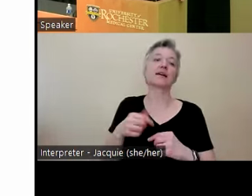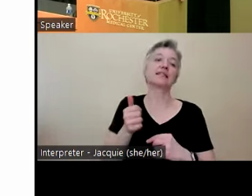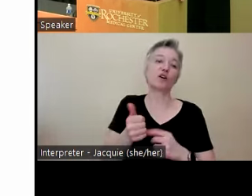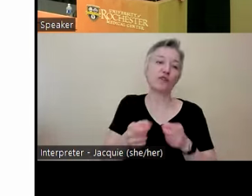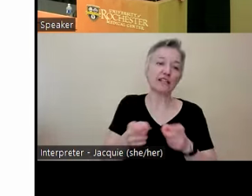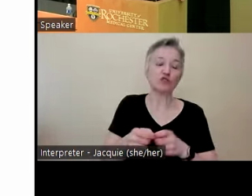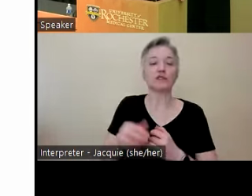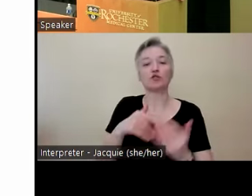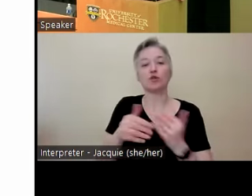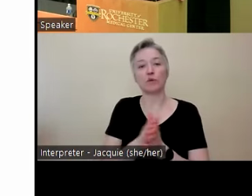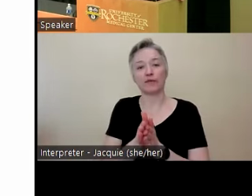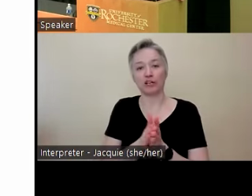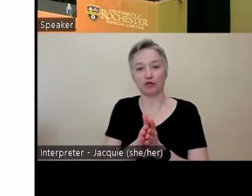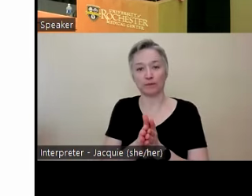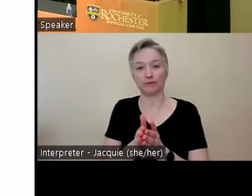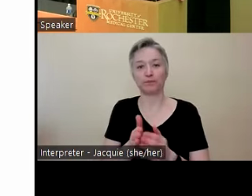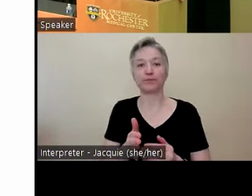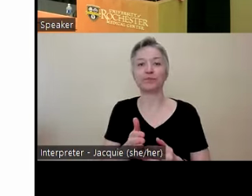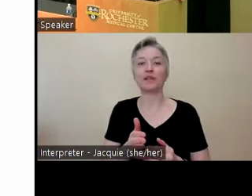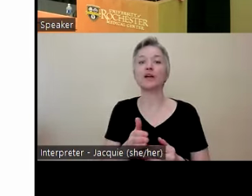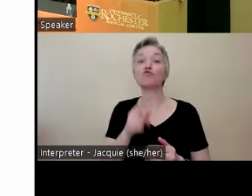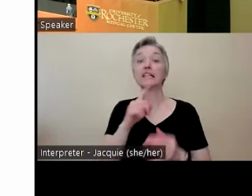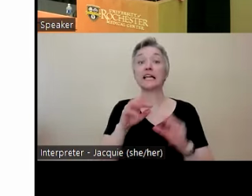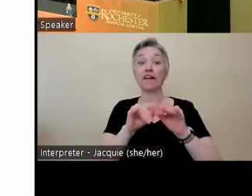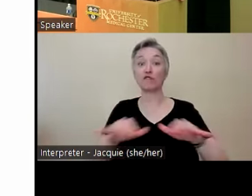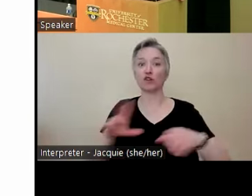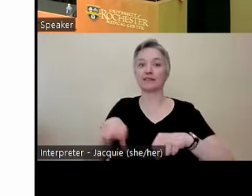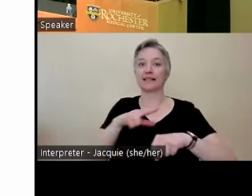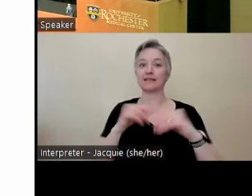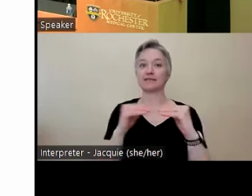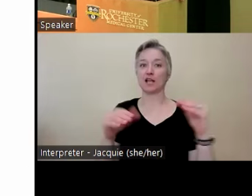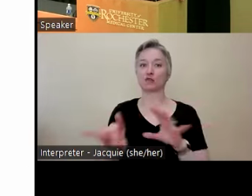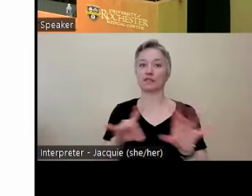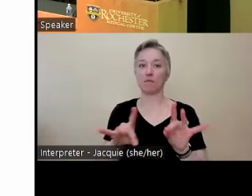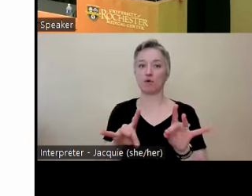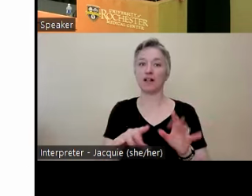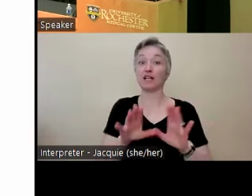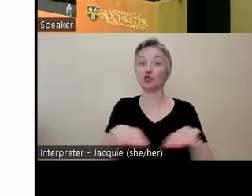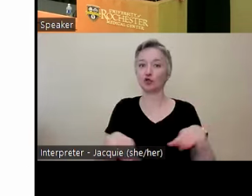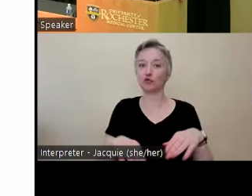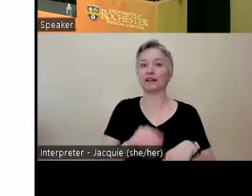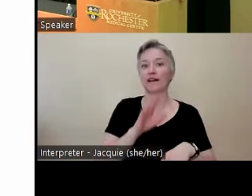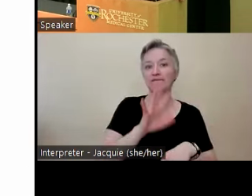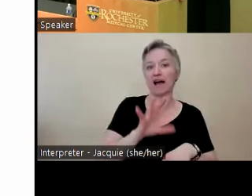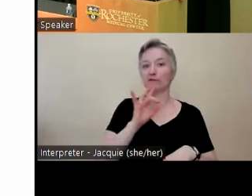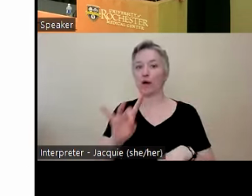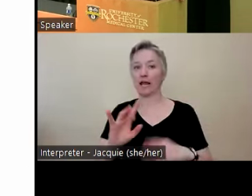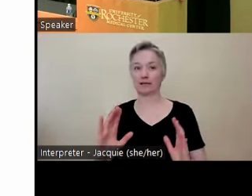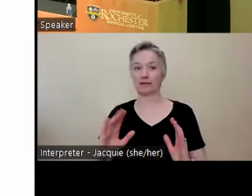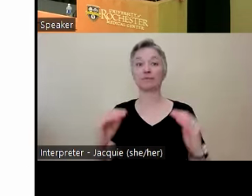and a diverse National sample of children 5 to8 years old the second is a pilot study